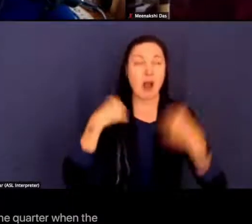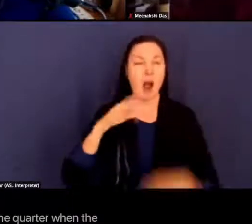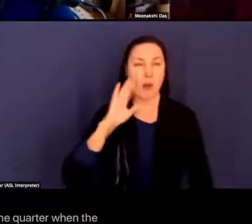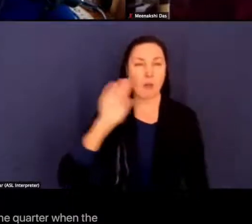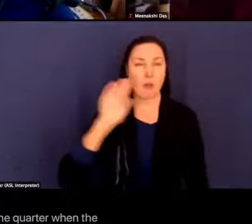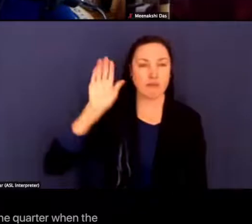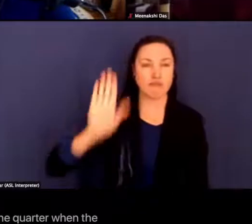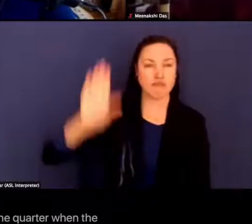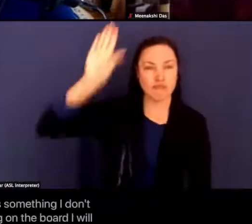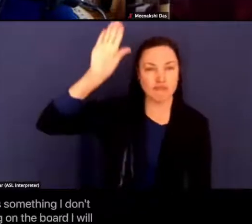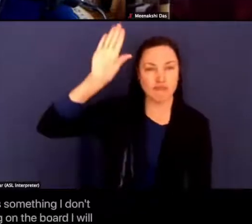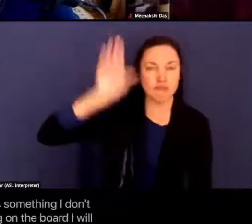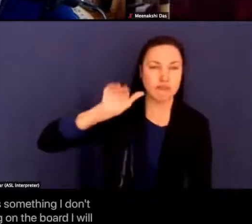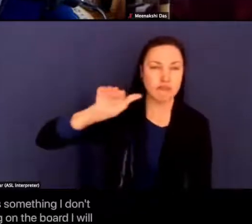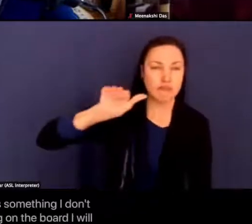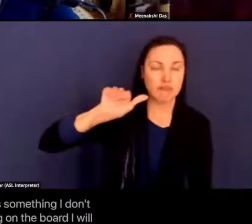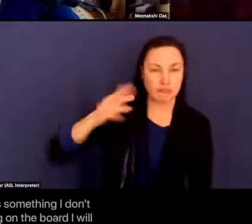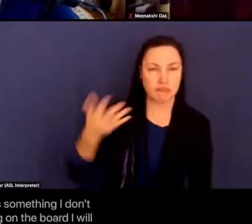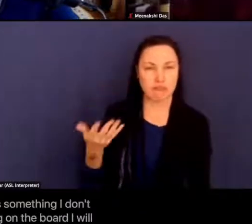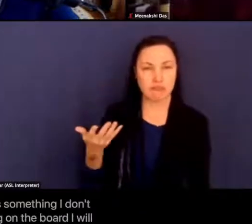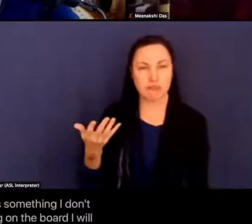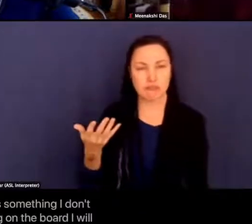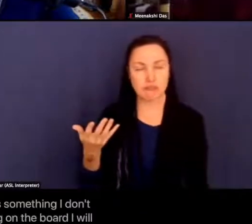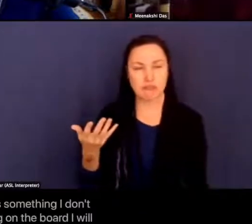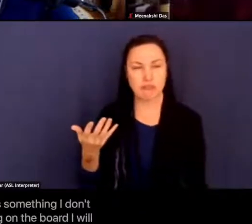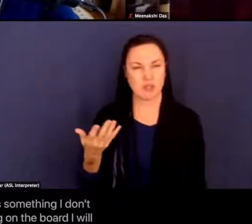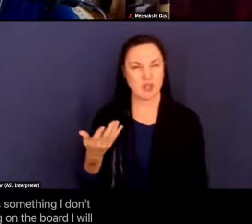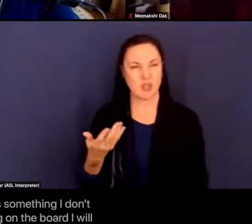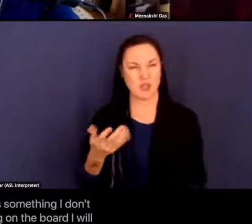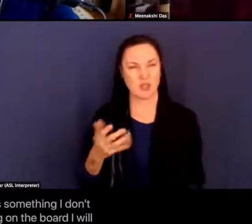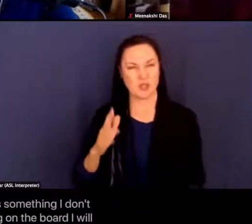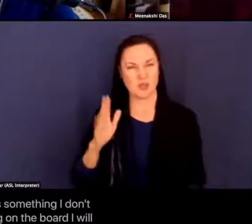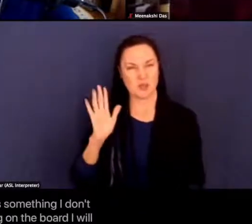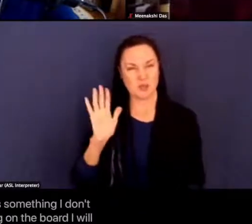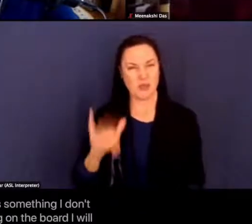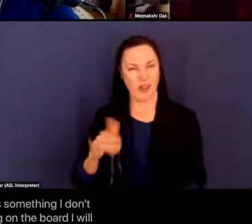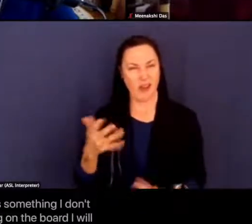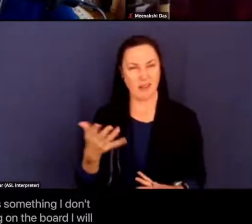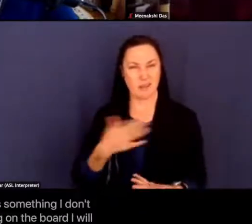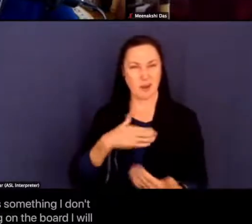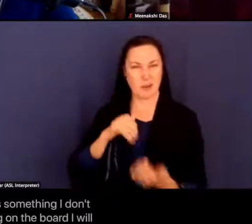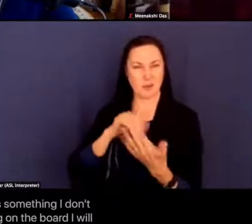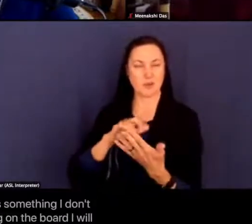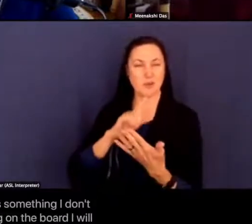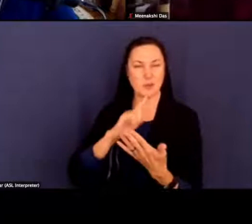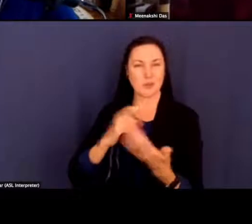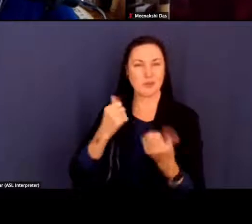So that was early being able to teach professors and educate them because they don't know what they